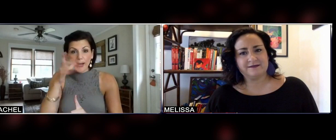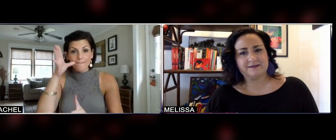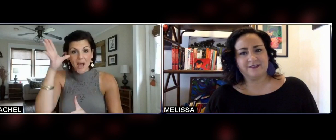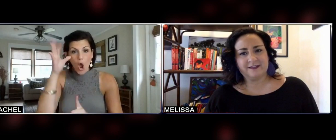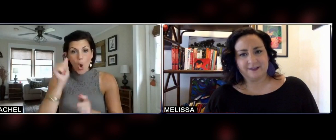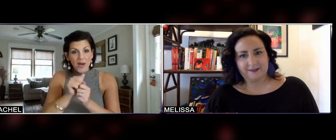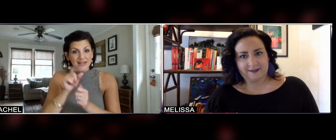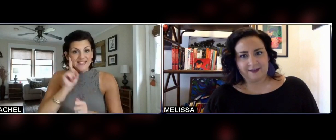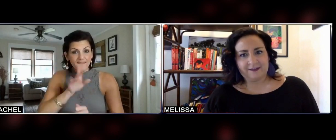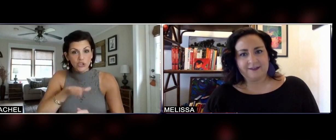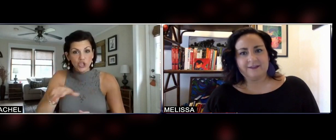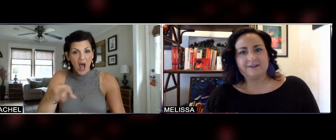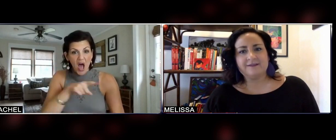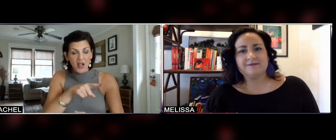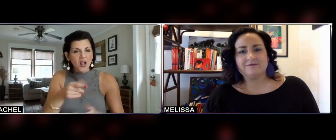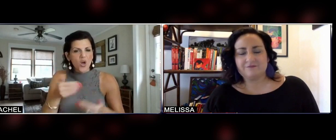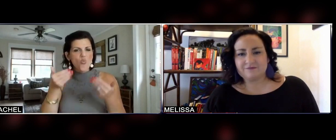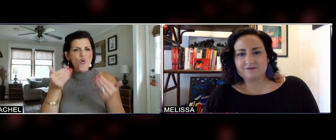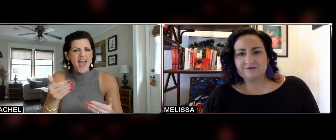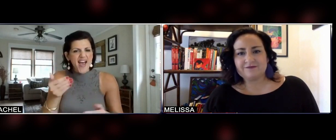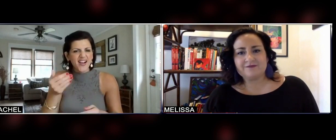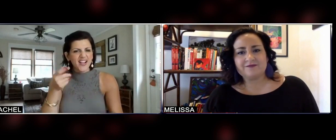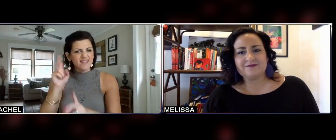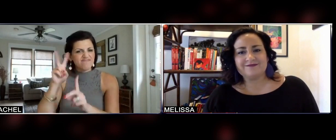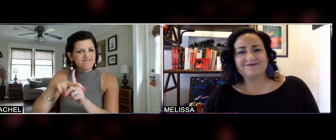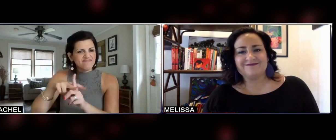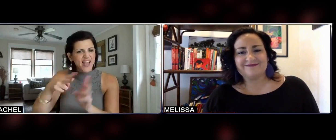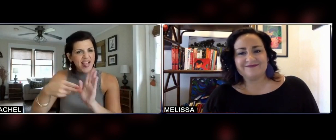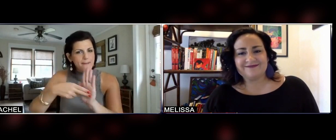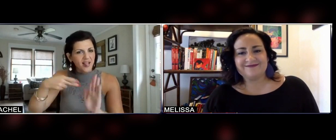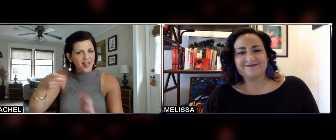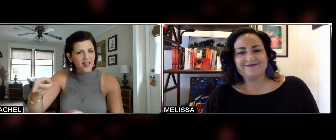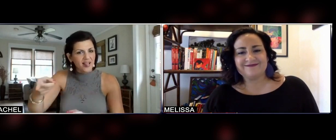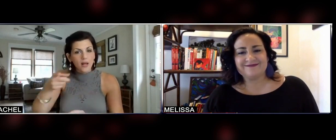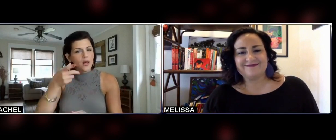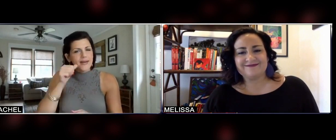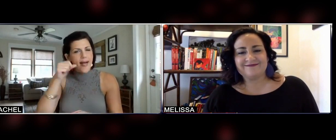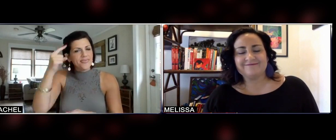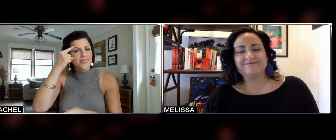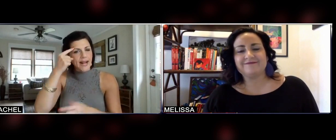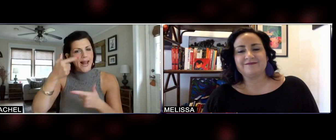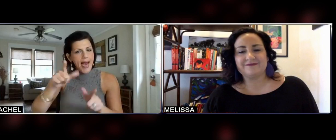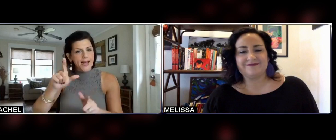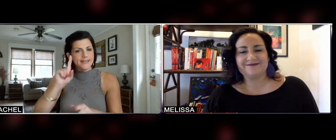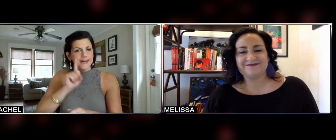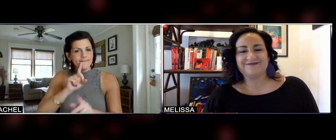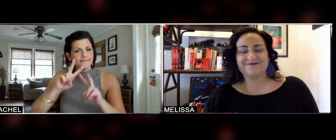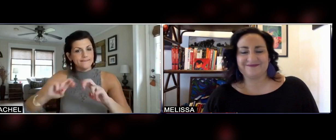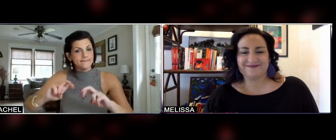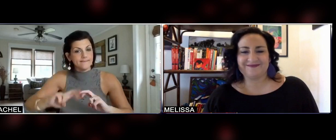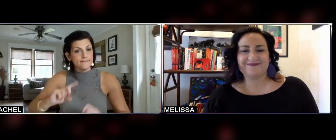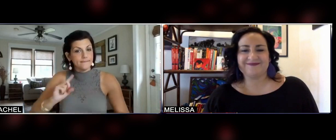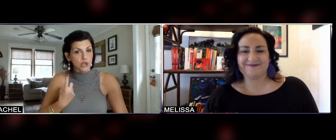because generally hearing parents with deaf children would proceed with labelling their child behaviorally challenged. They didn't think to let a deaf professional